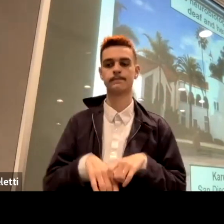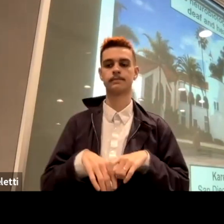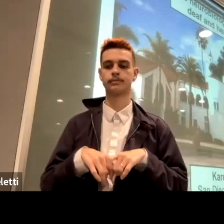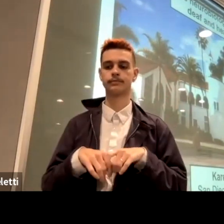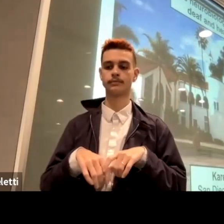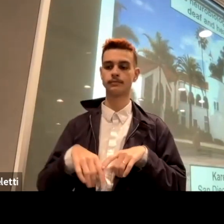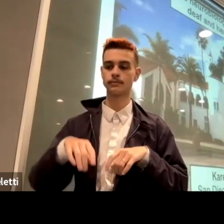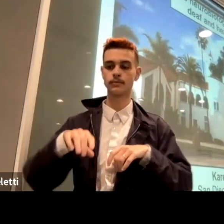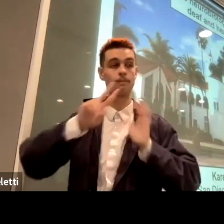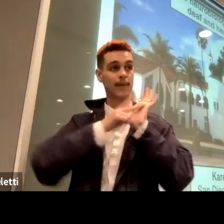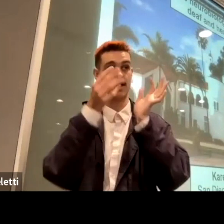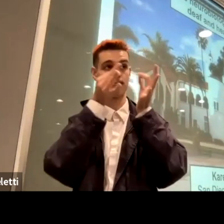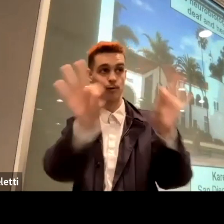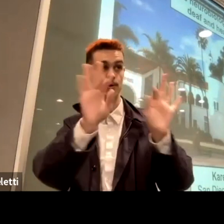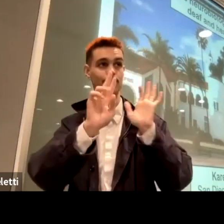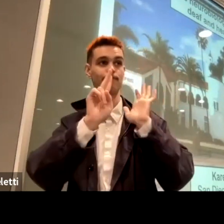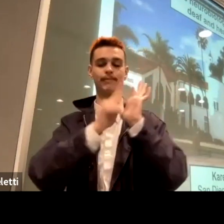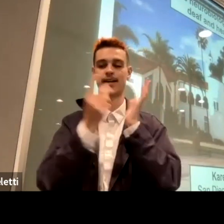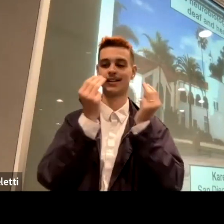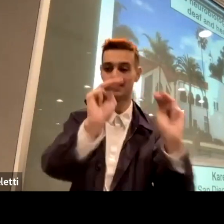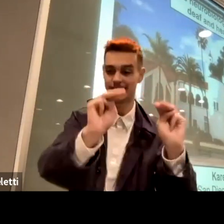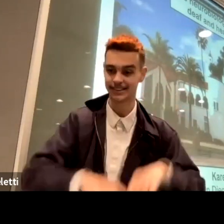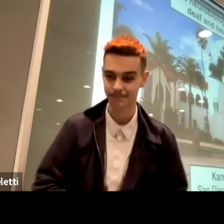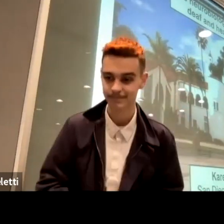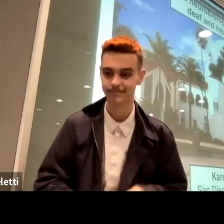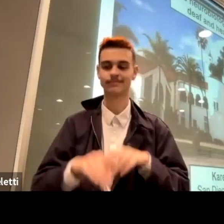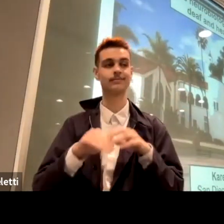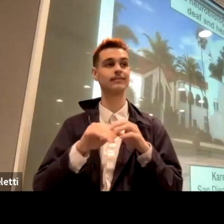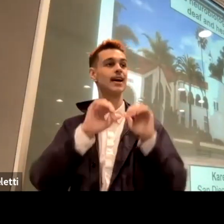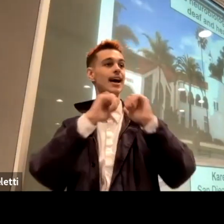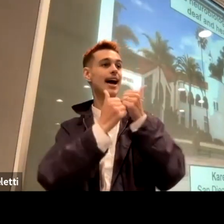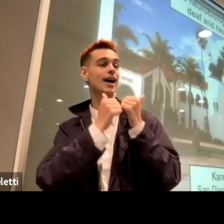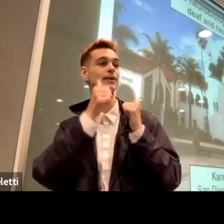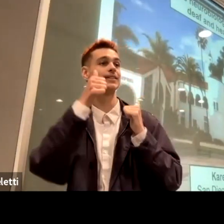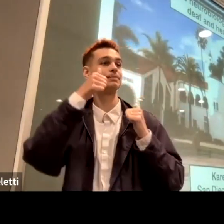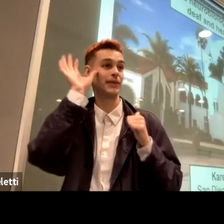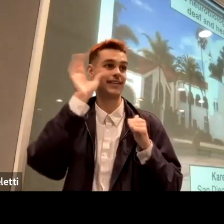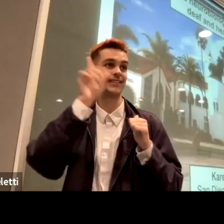produce and comprehend on the reading.